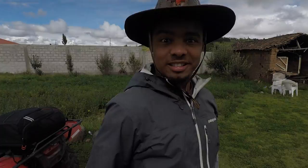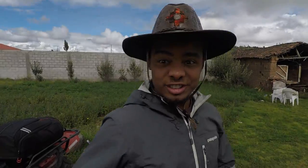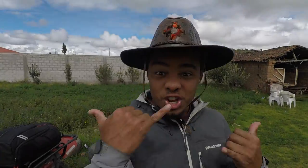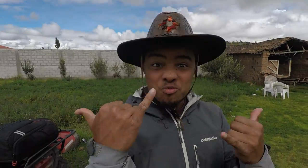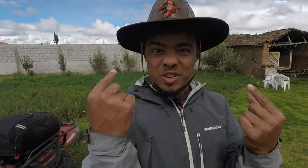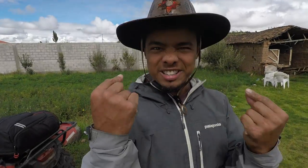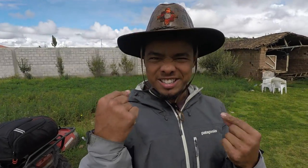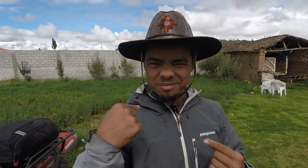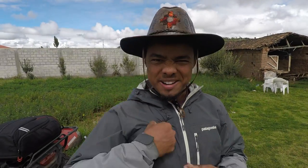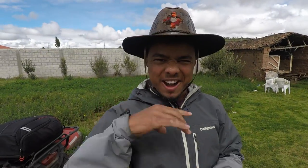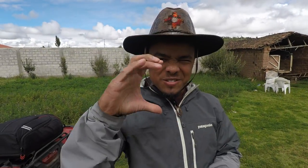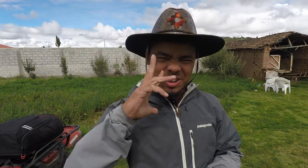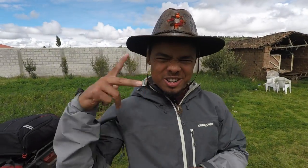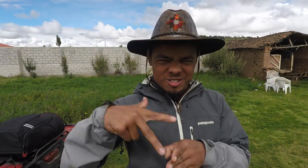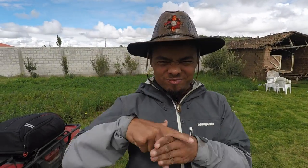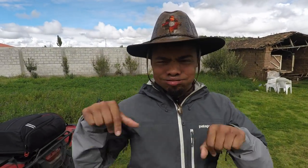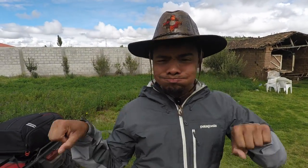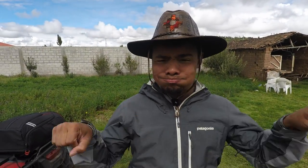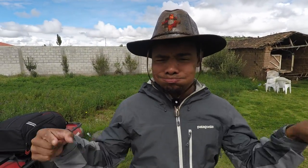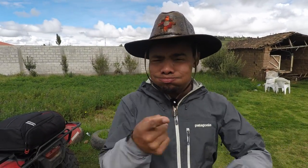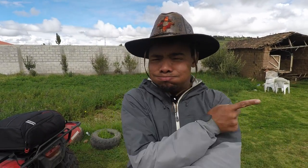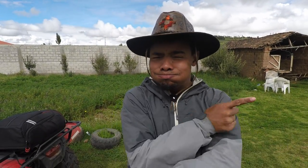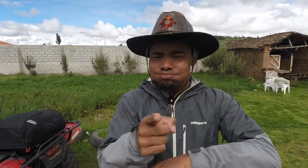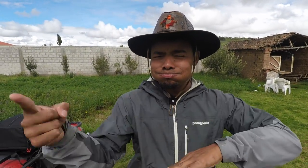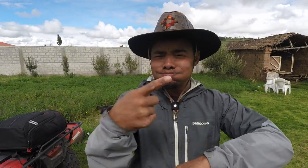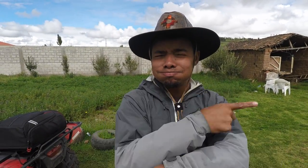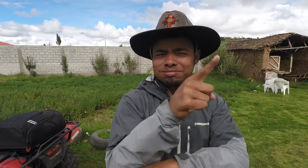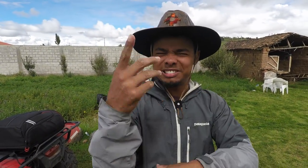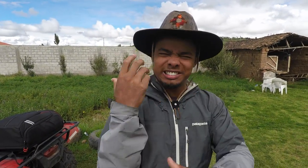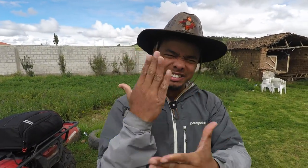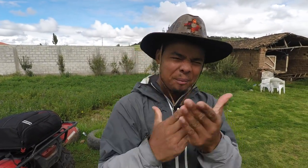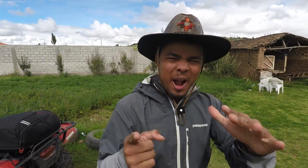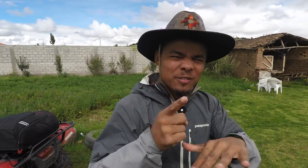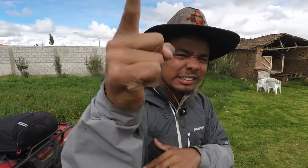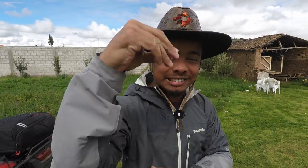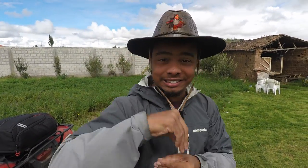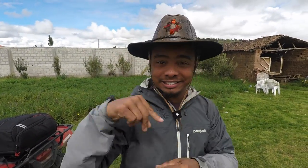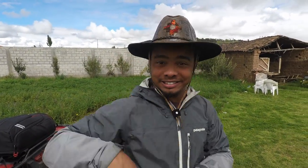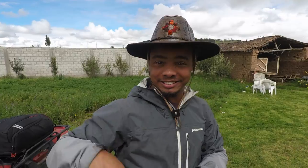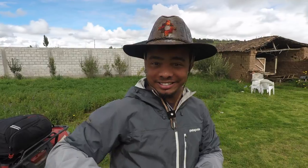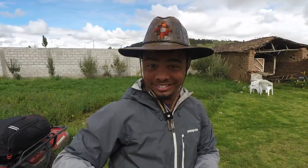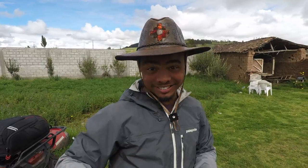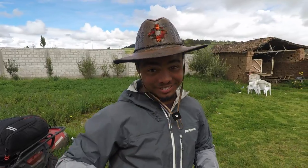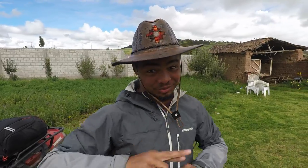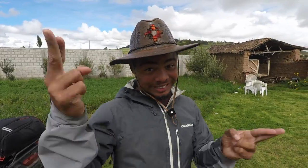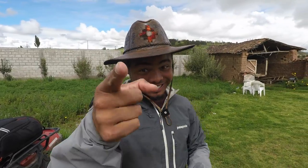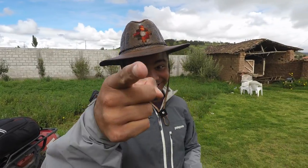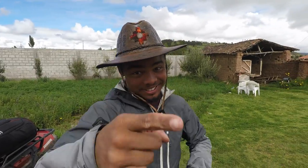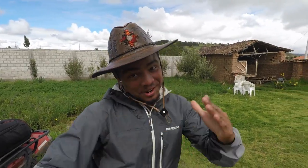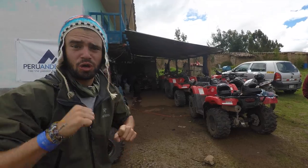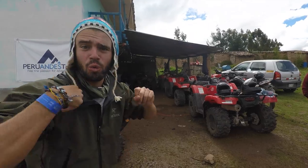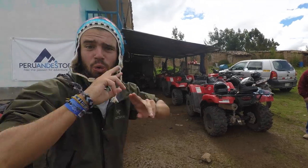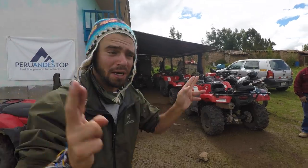Guess what are we doing right now? Calvin and I will be riding our quad bikes for some adventure trip! Are you ready, Calvin? Yes, I am ready to roll!